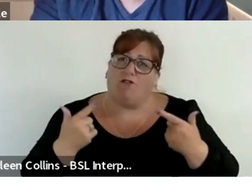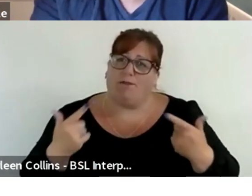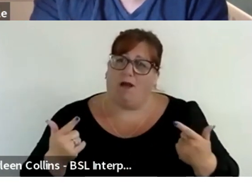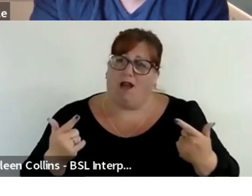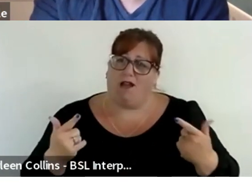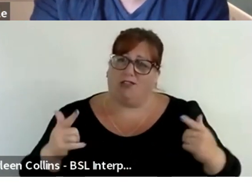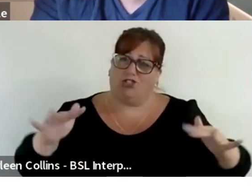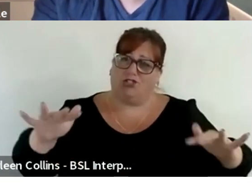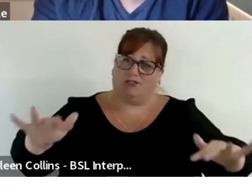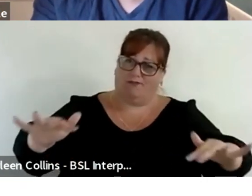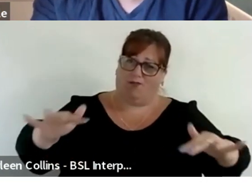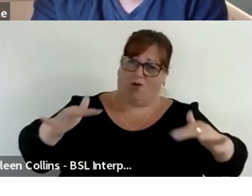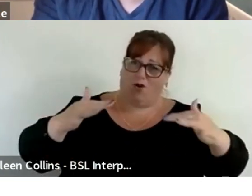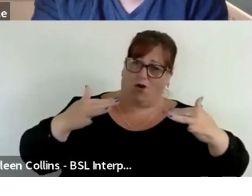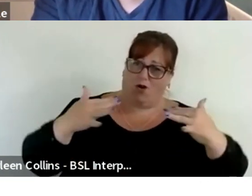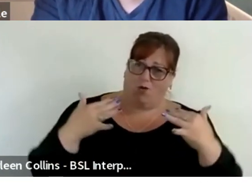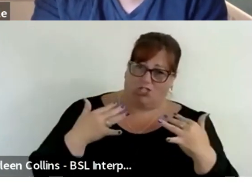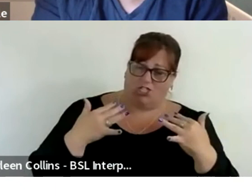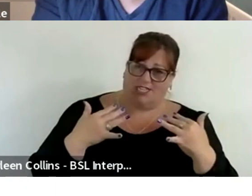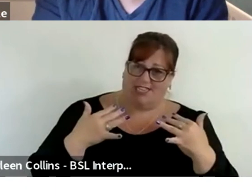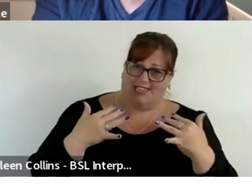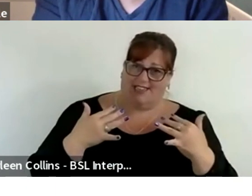This is the end of the session with PwC.